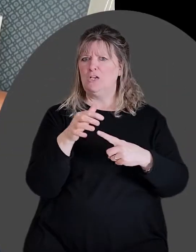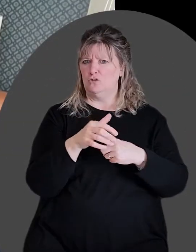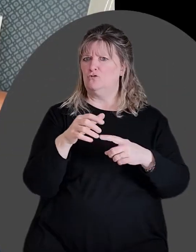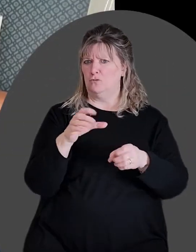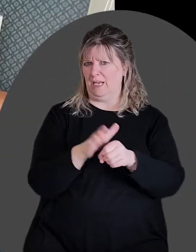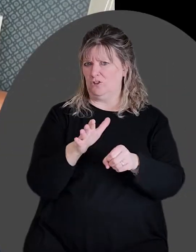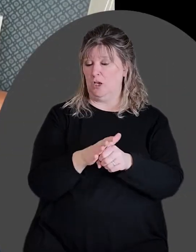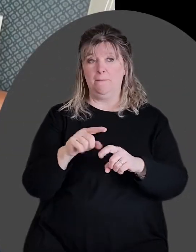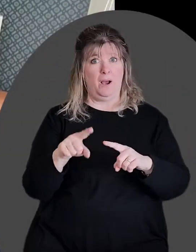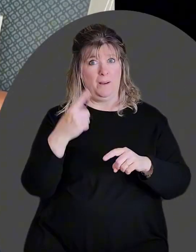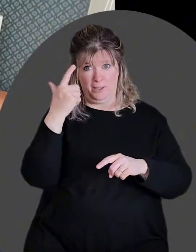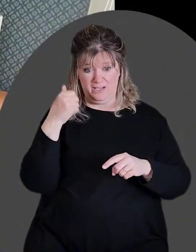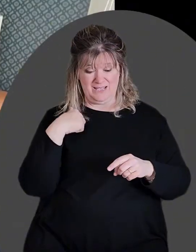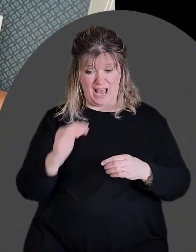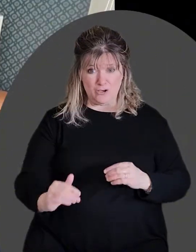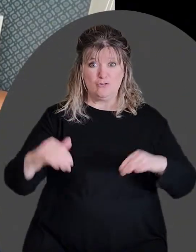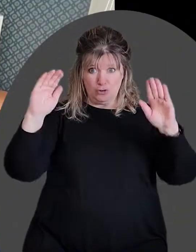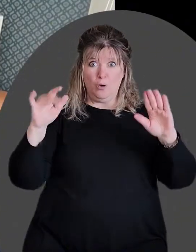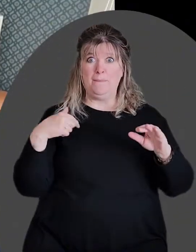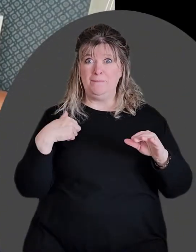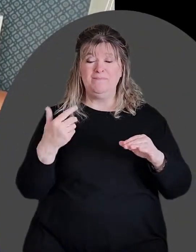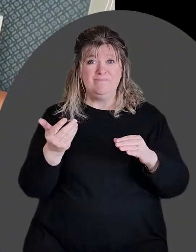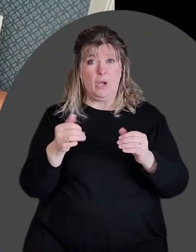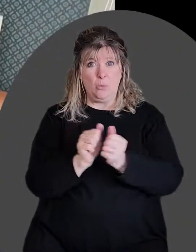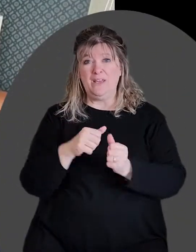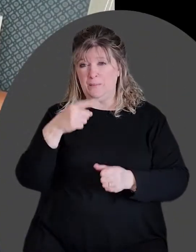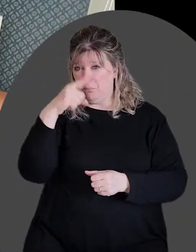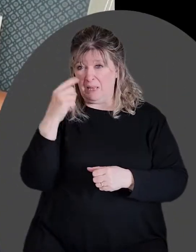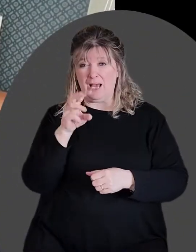in our backyard and because I love black walnuts